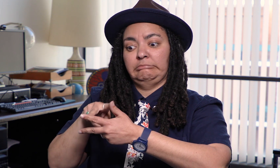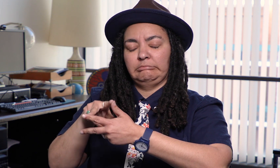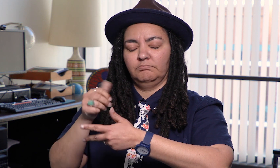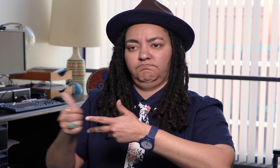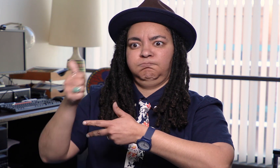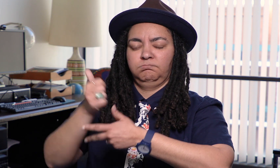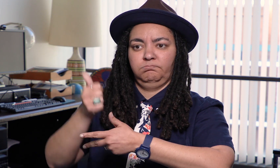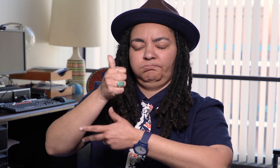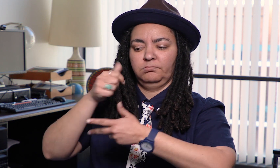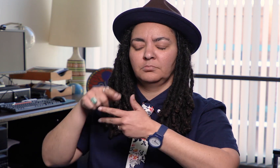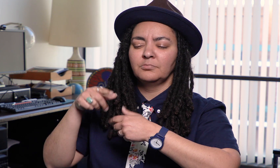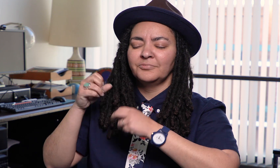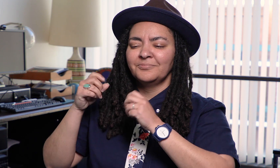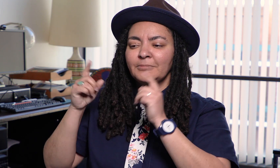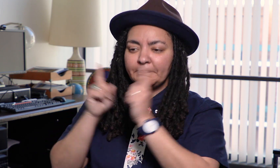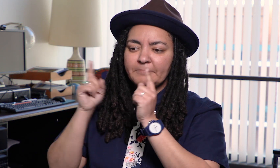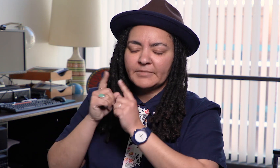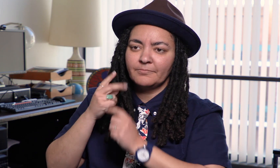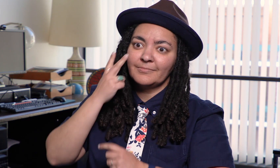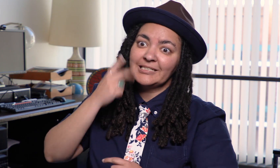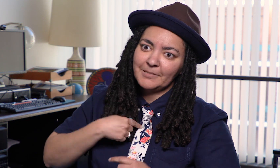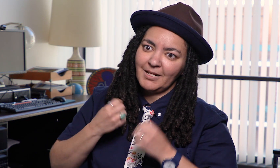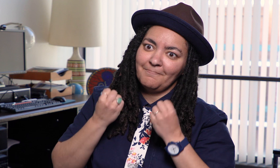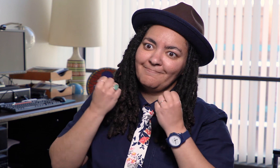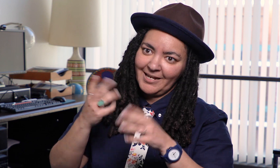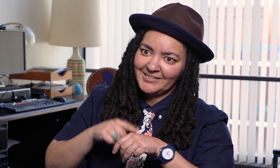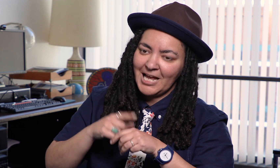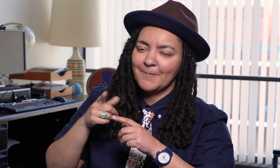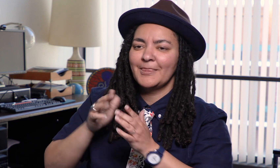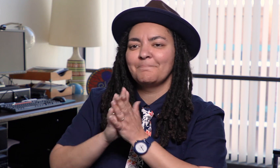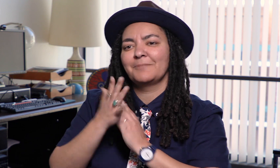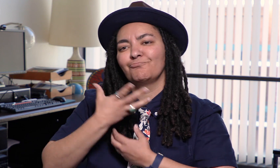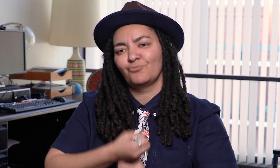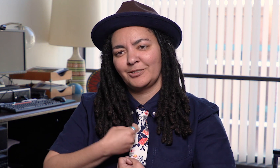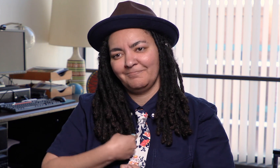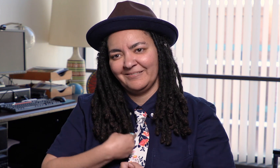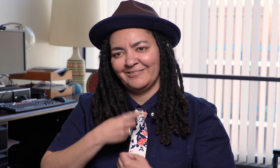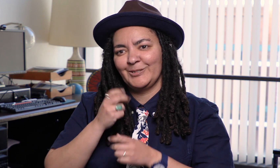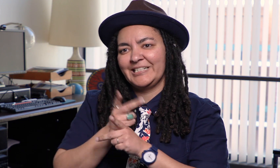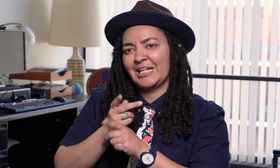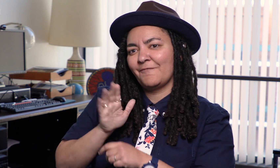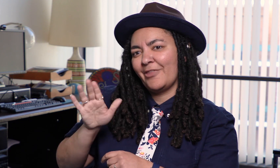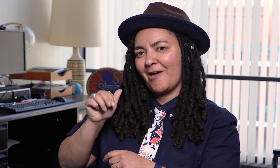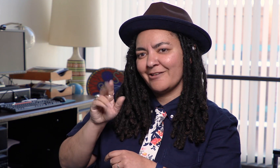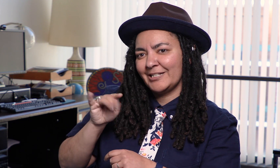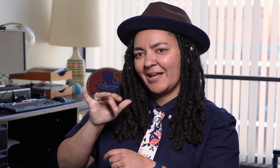Over multiple meetings, they had seen me often and had come to trust me, that I would care for their artifacts.